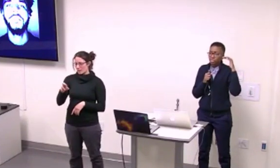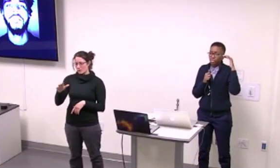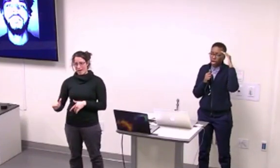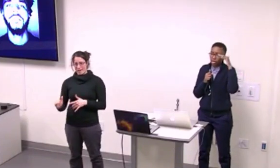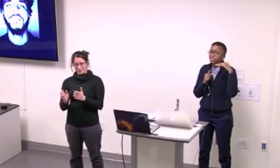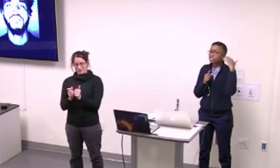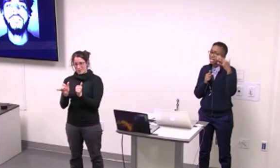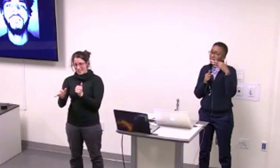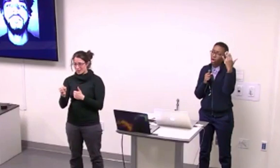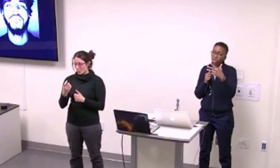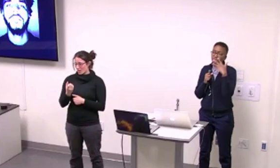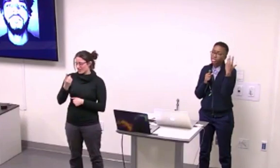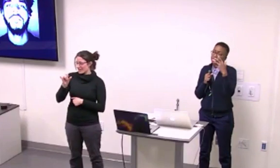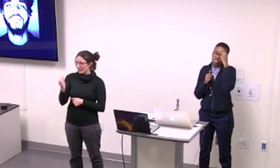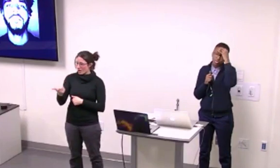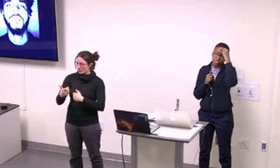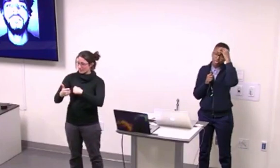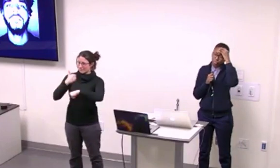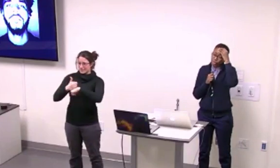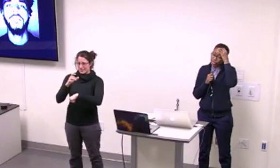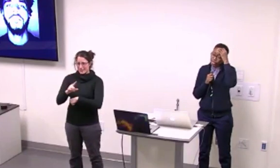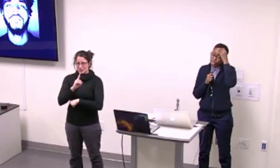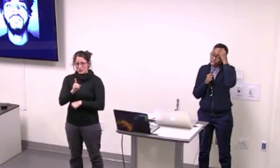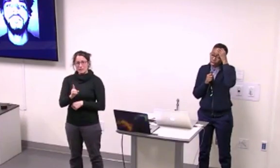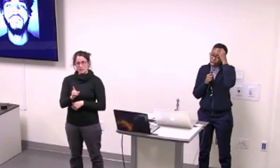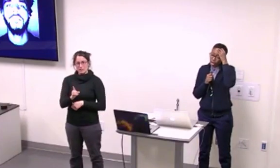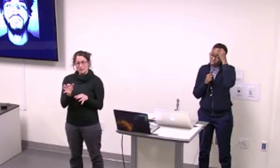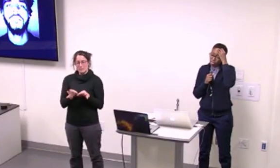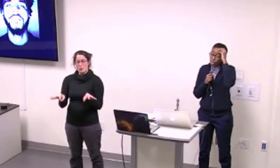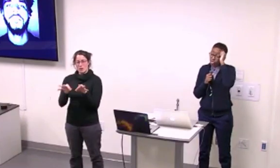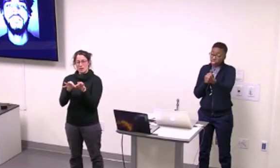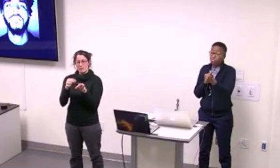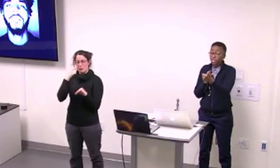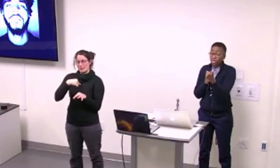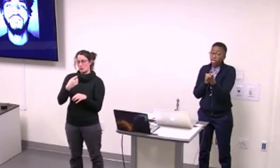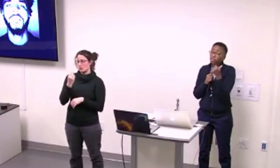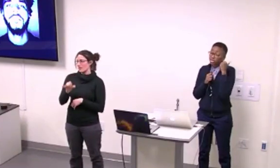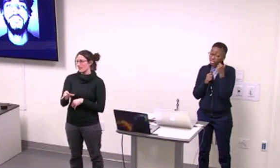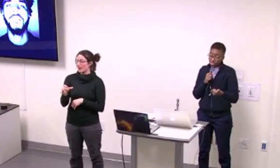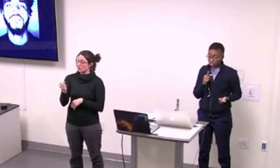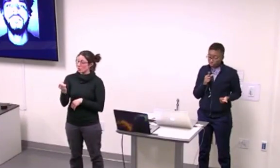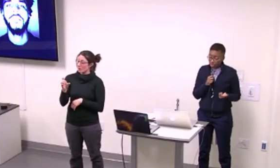Understanding all of these things is really important. So disability in our communities is erased.